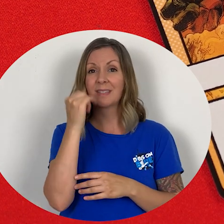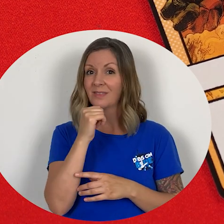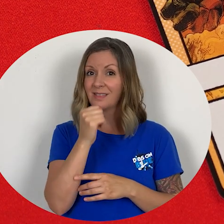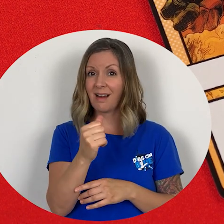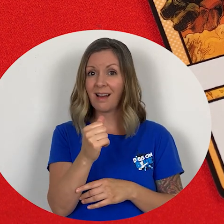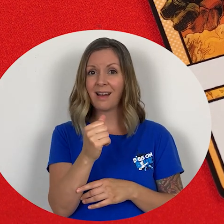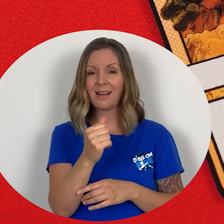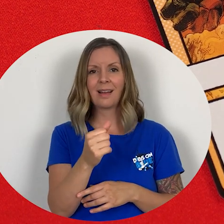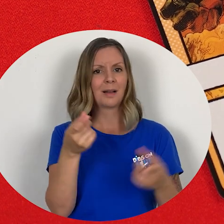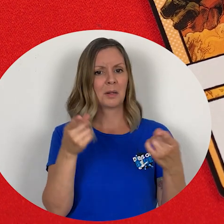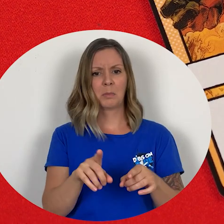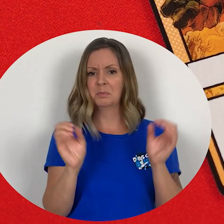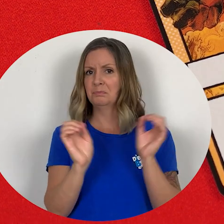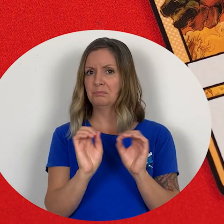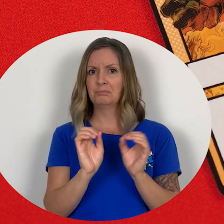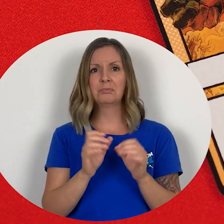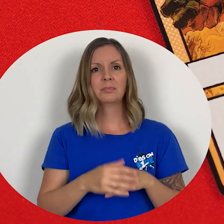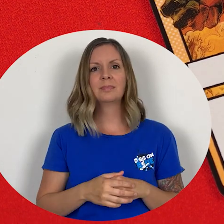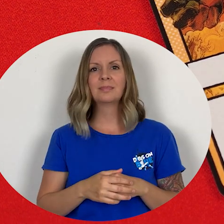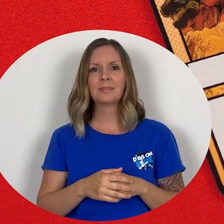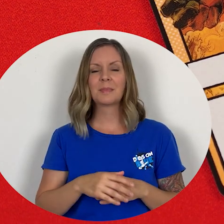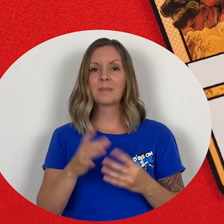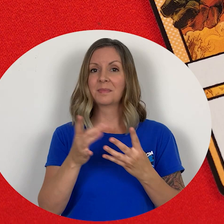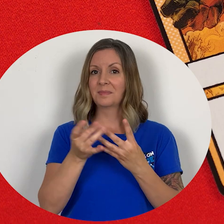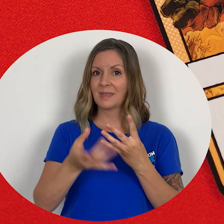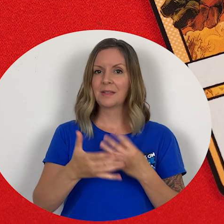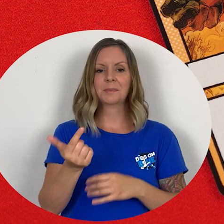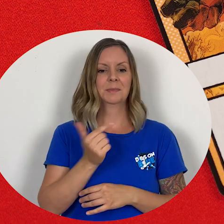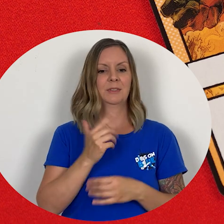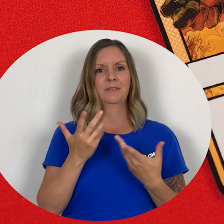you “may” fight. If you choose not to, the card does nothing, it’s just placed